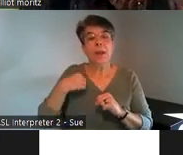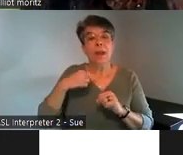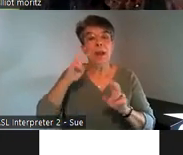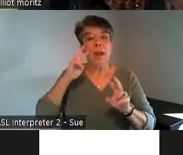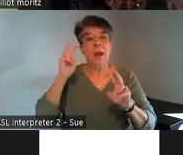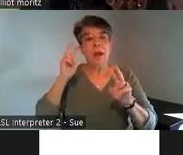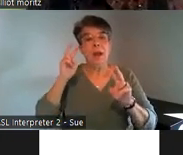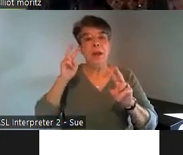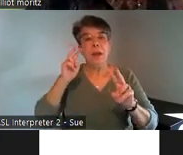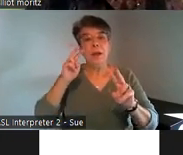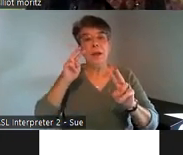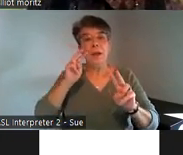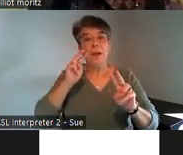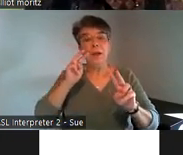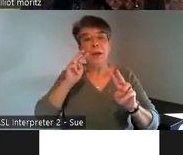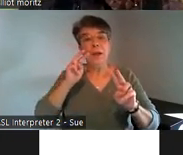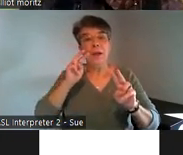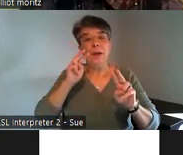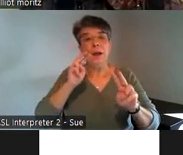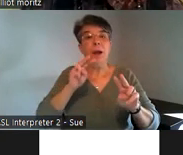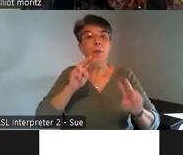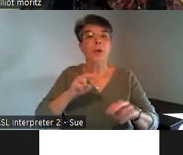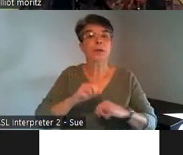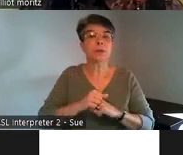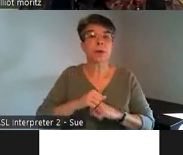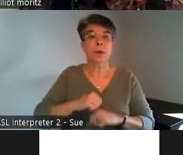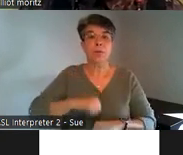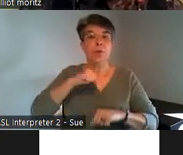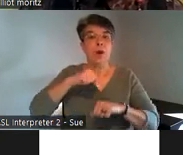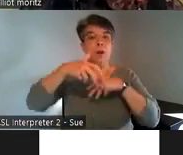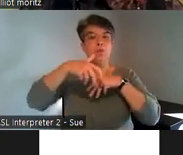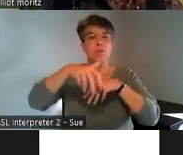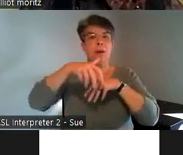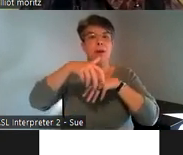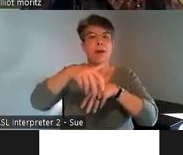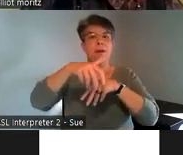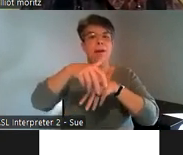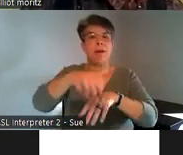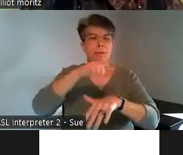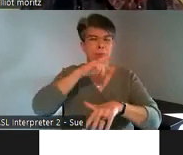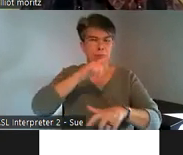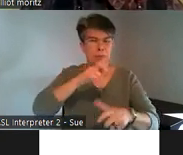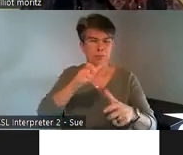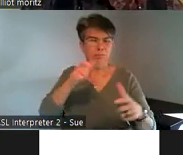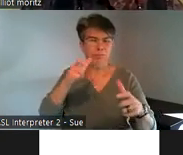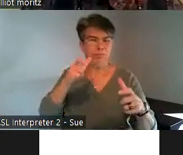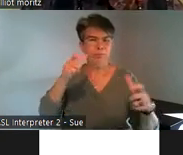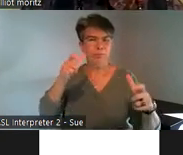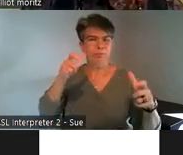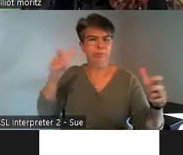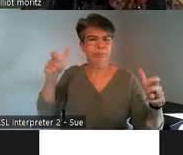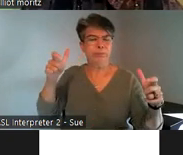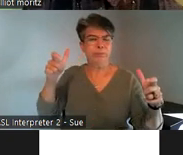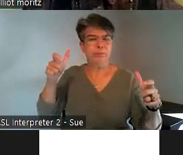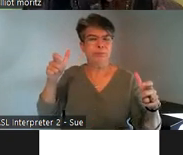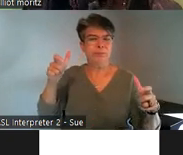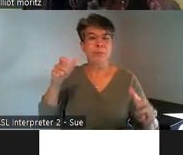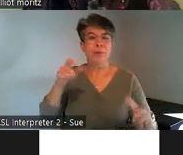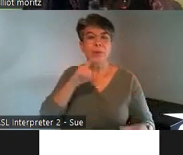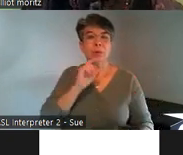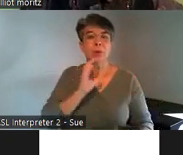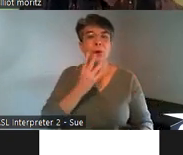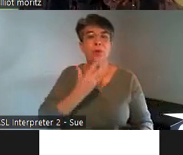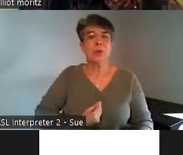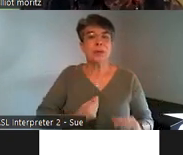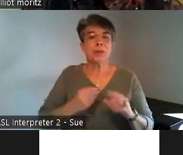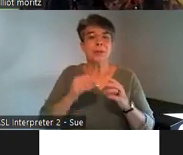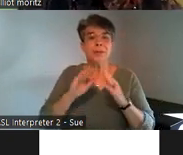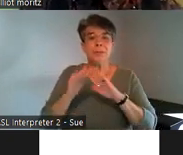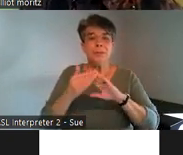watched as the pride parade has grown as the trans Community has become a lot more present